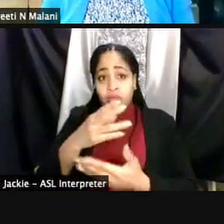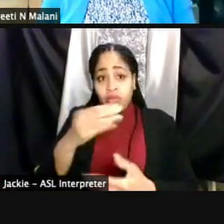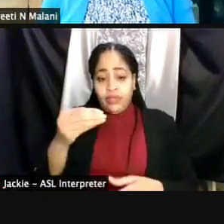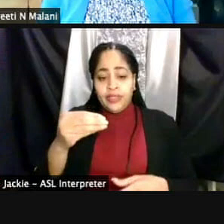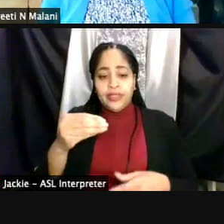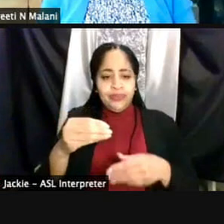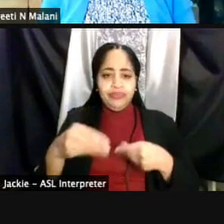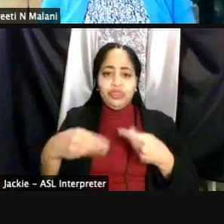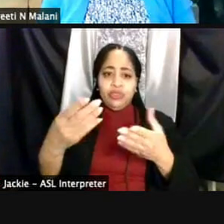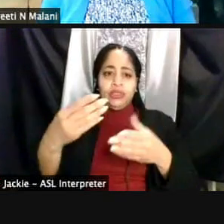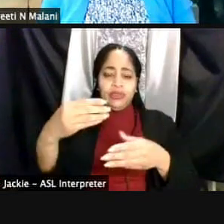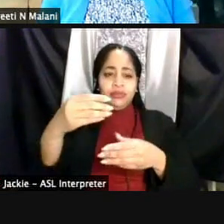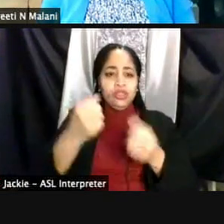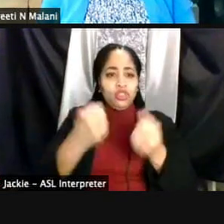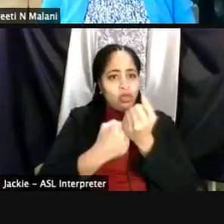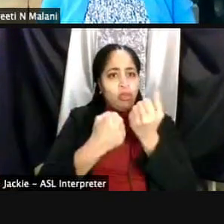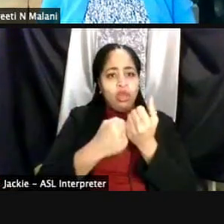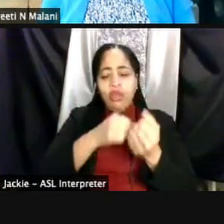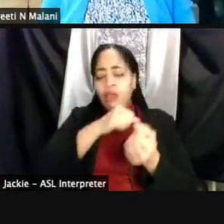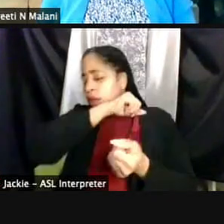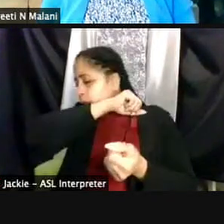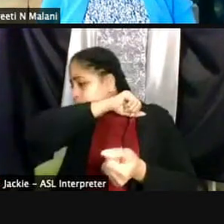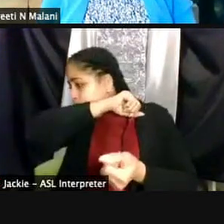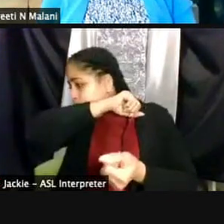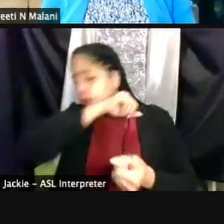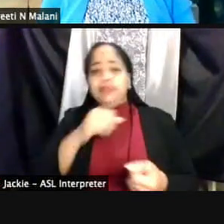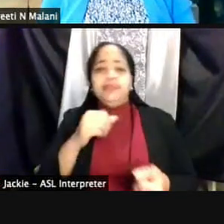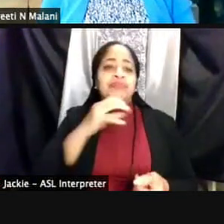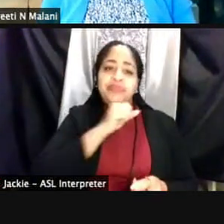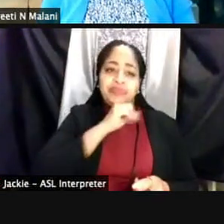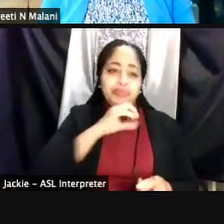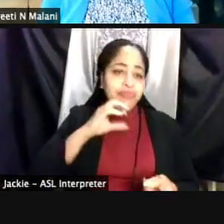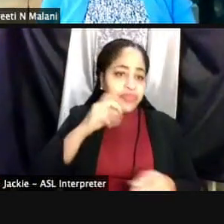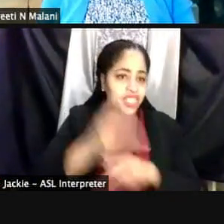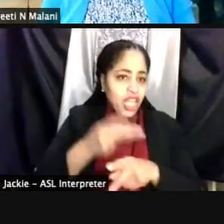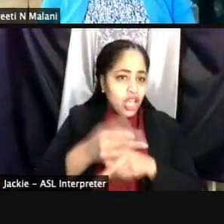again childcare, tutoring, elder care with other employees.